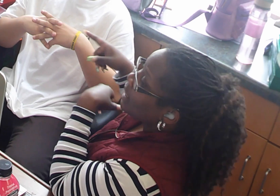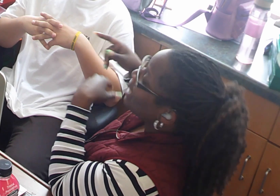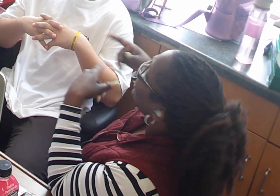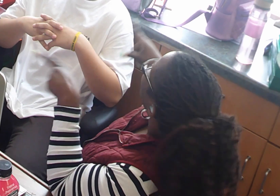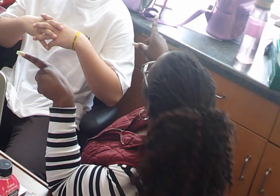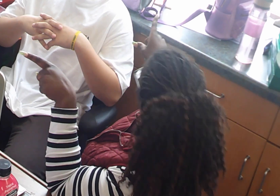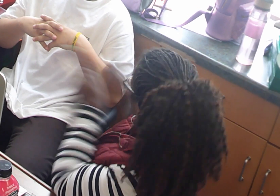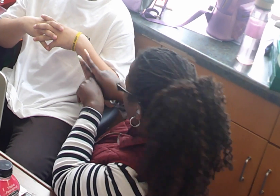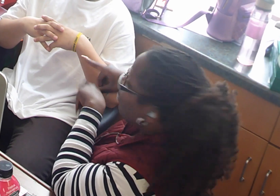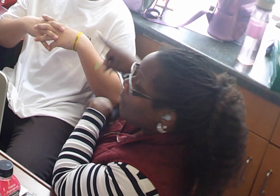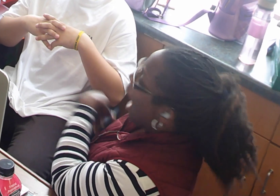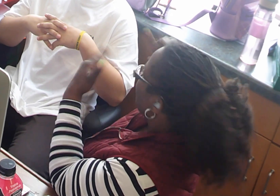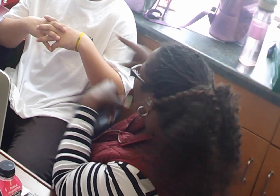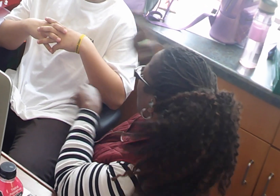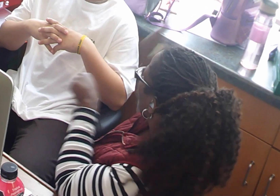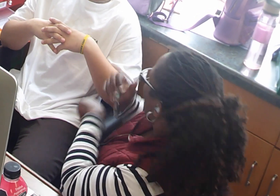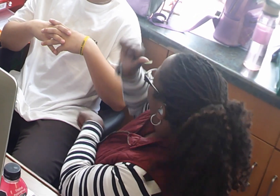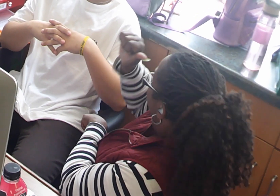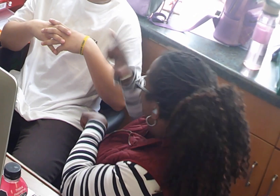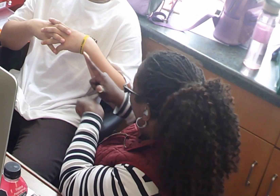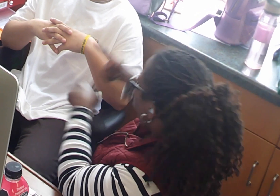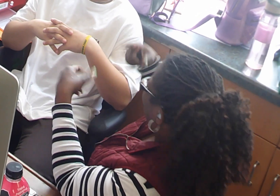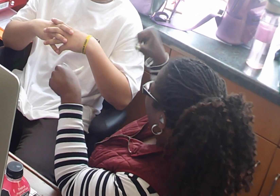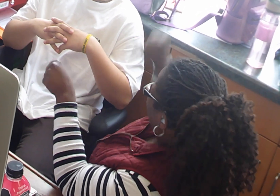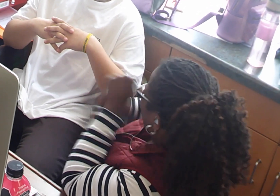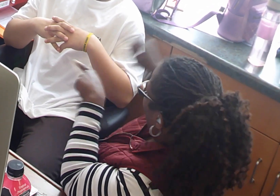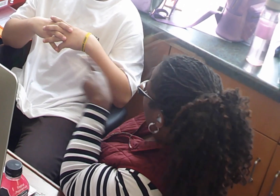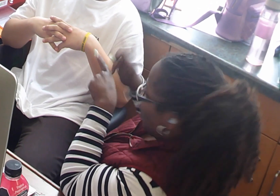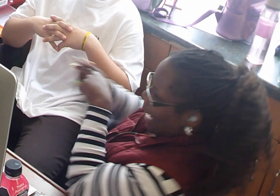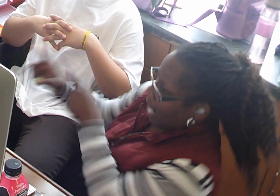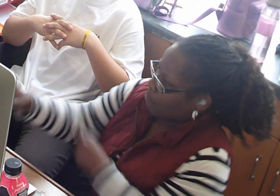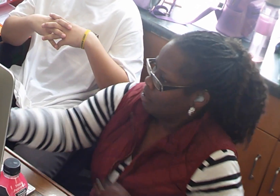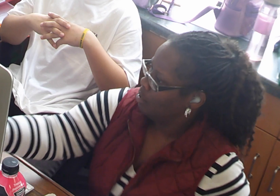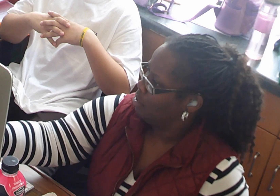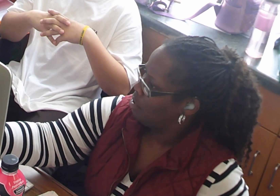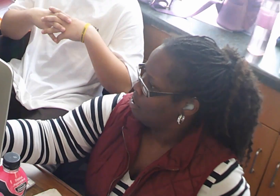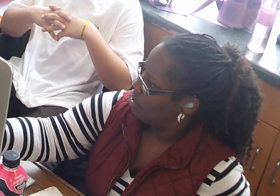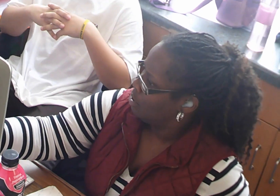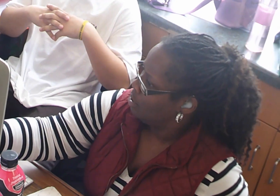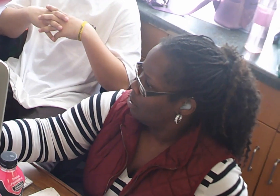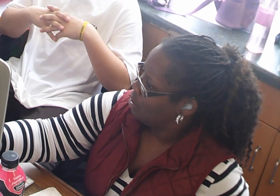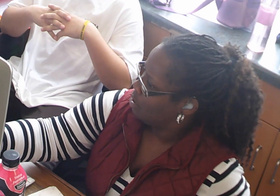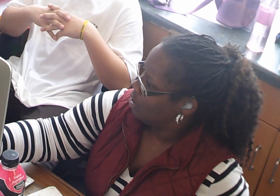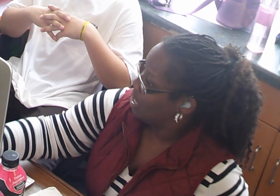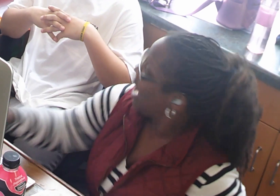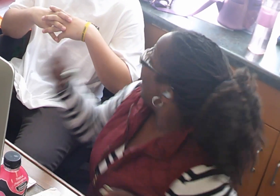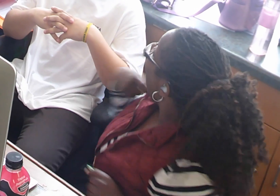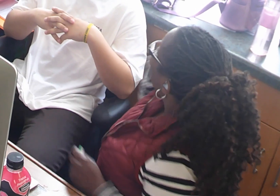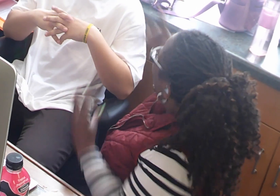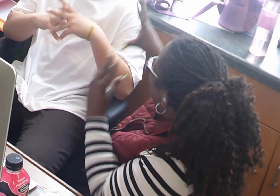So it's all the same vocabulary.